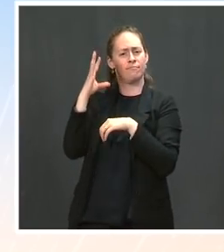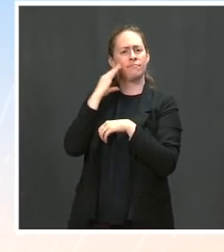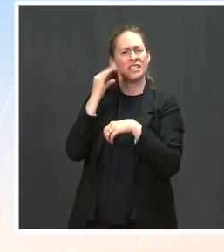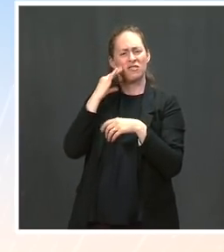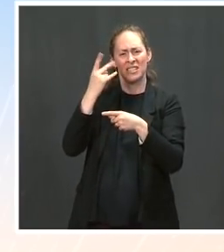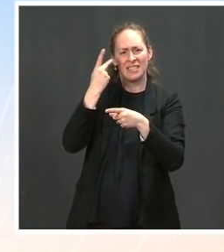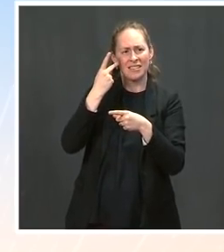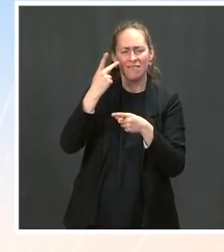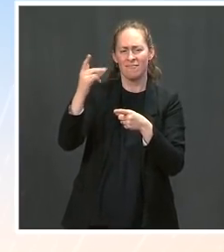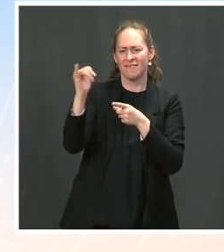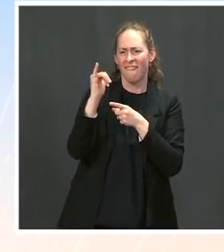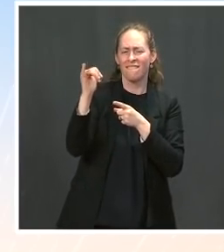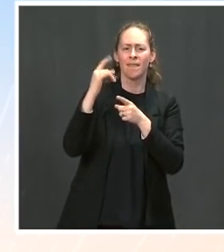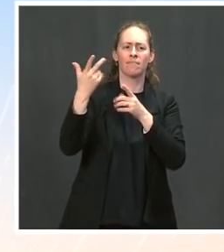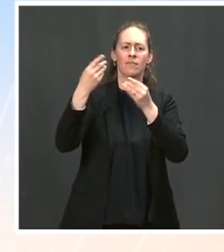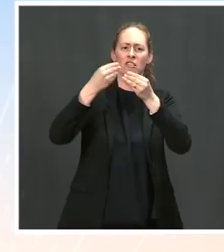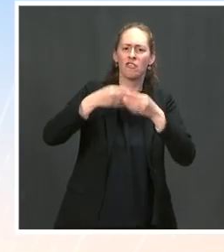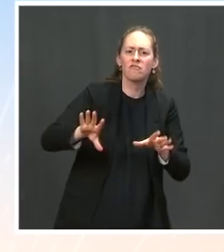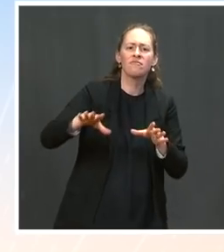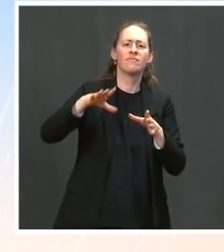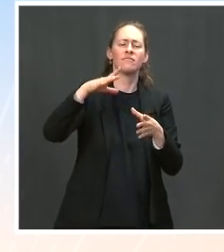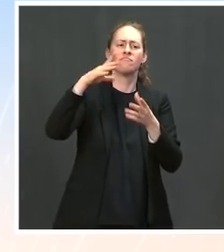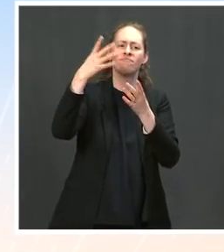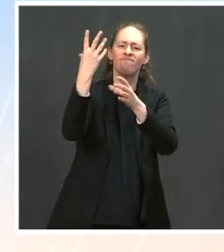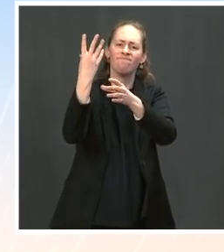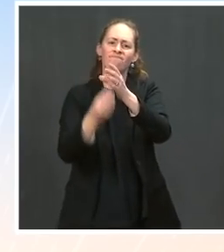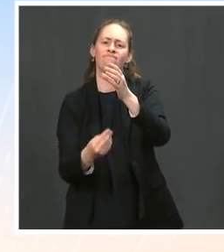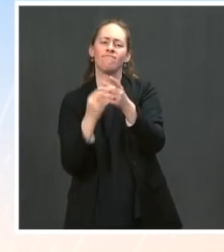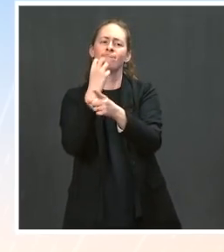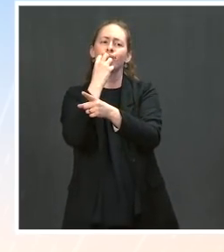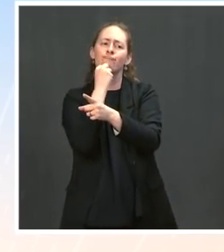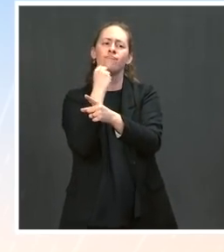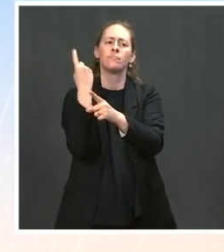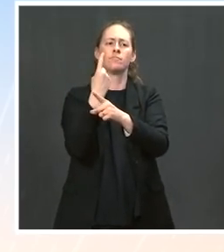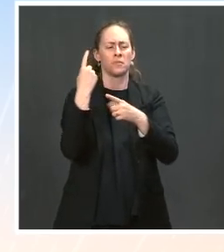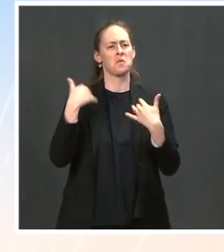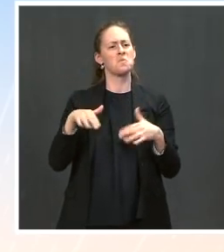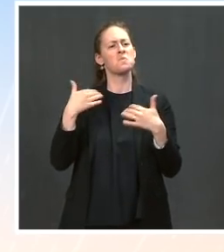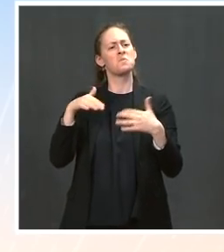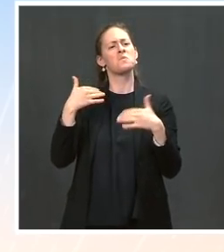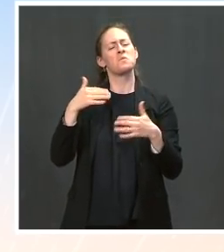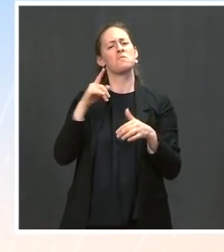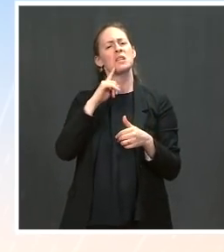And he certainly has his mind and his heart on -- on what is happening around the country,